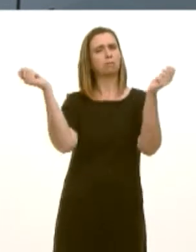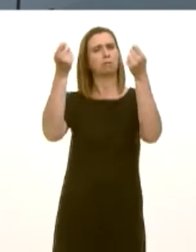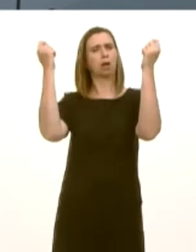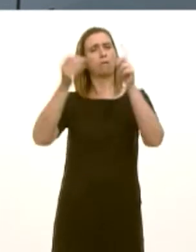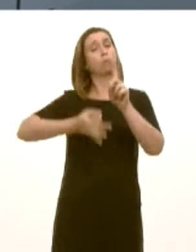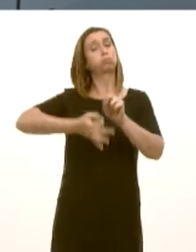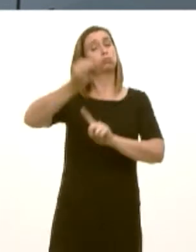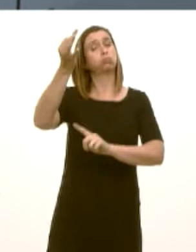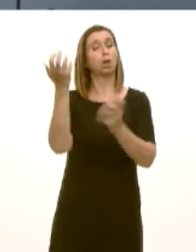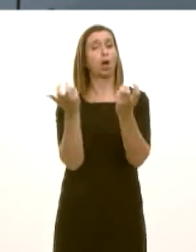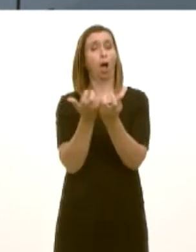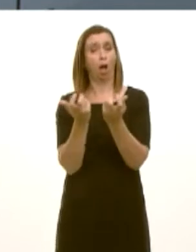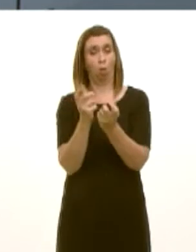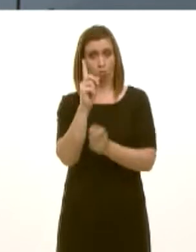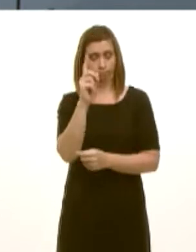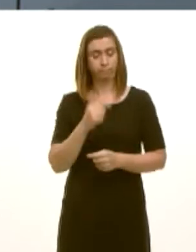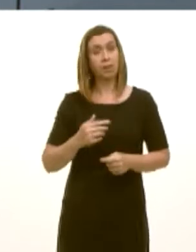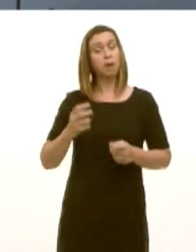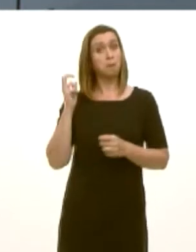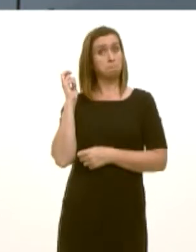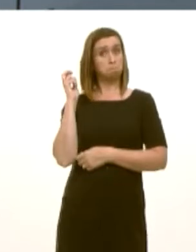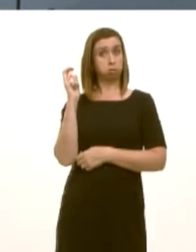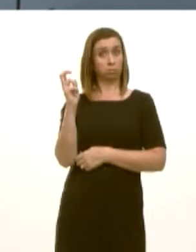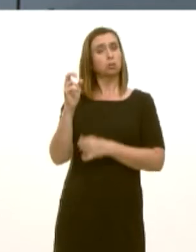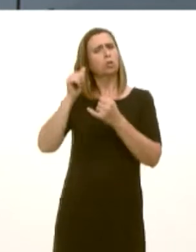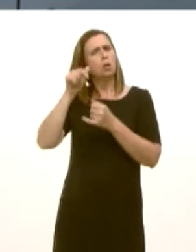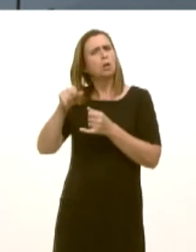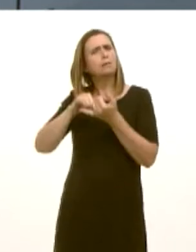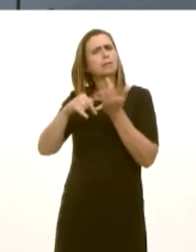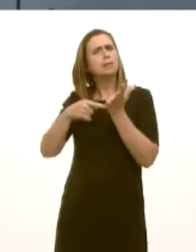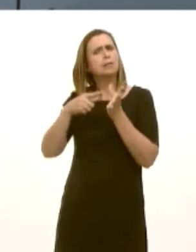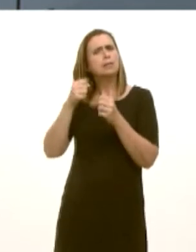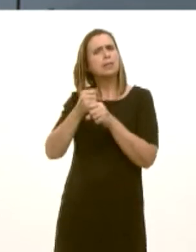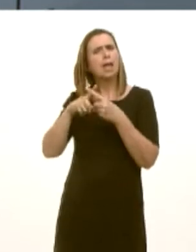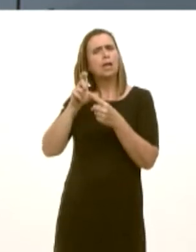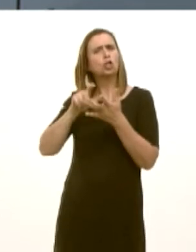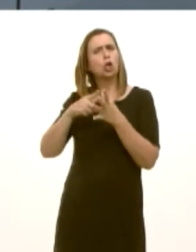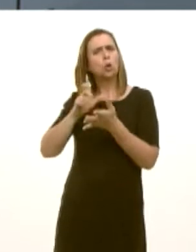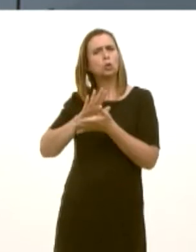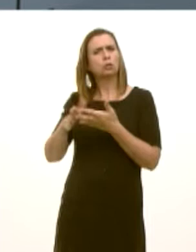you that the bus company Stagecoach Wales was only informed of theóin fact, they were